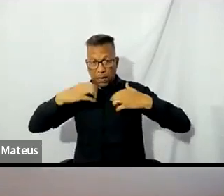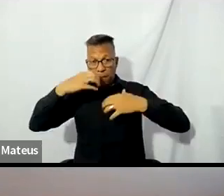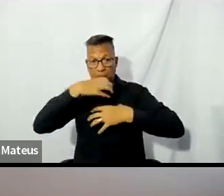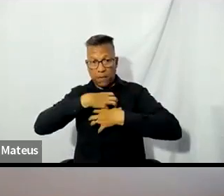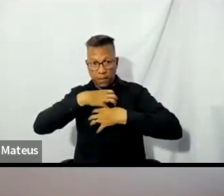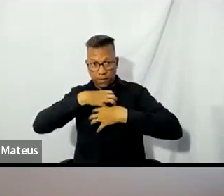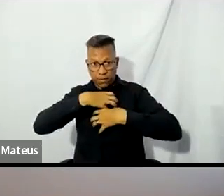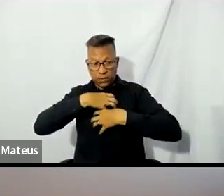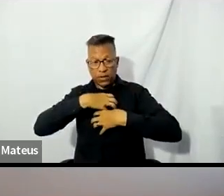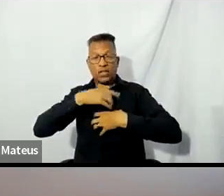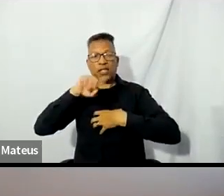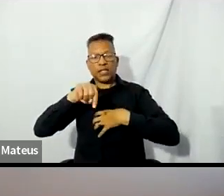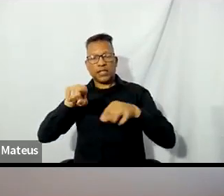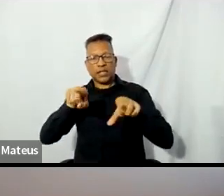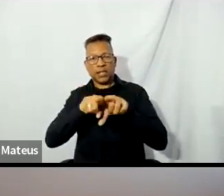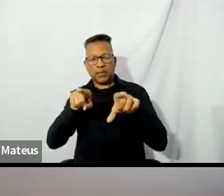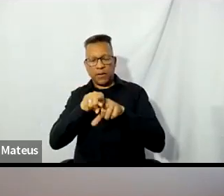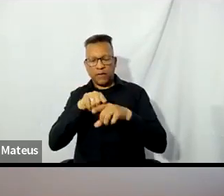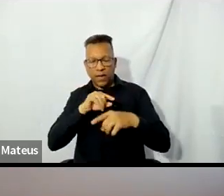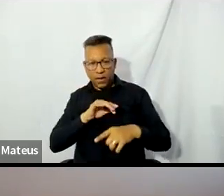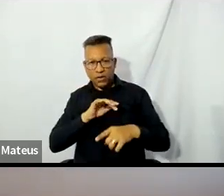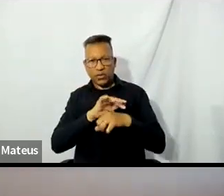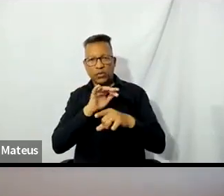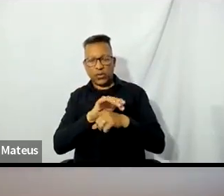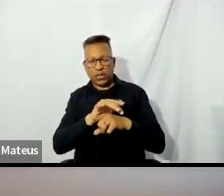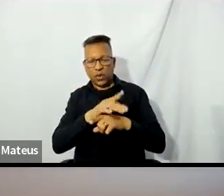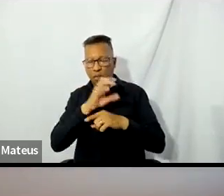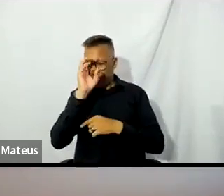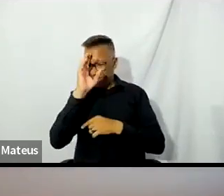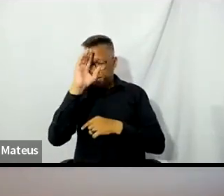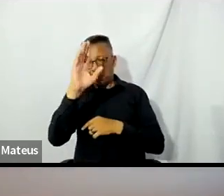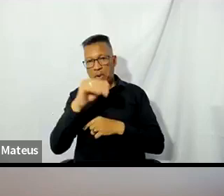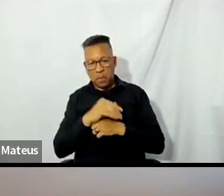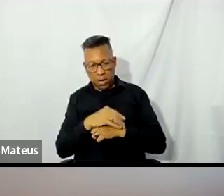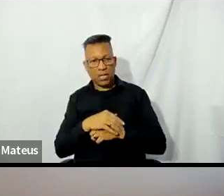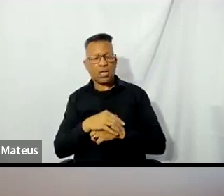tau